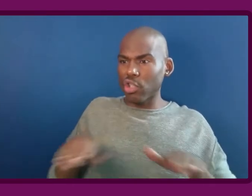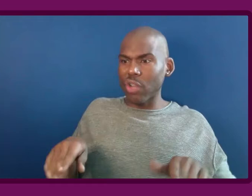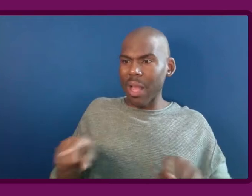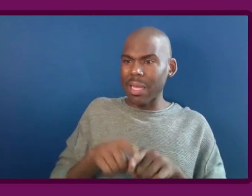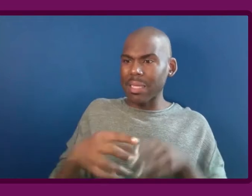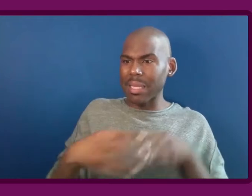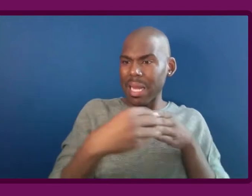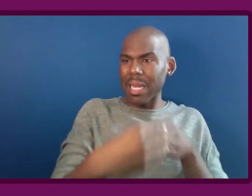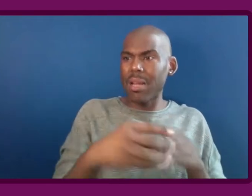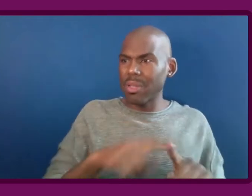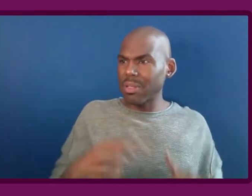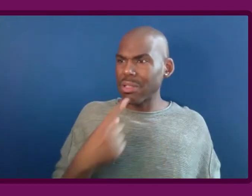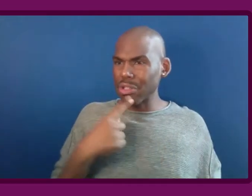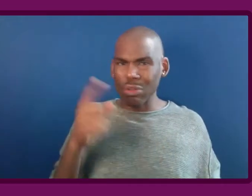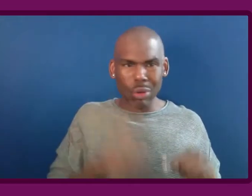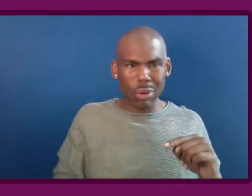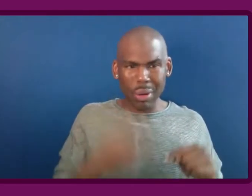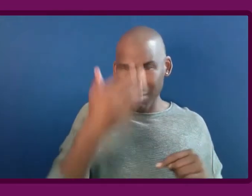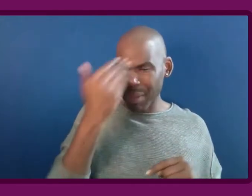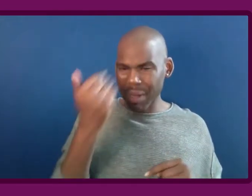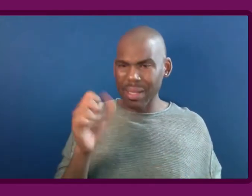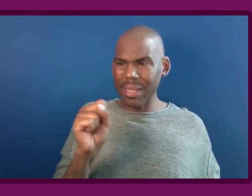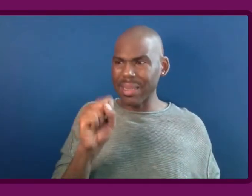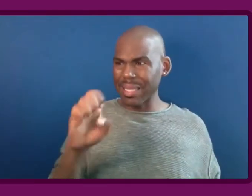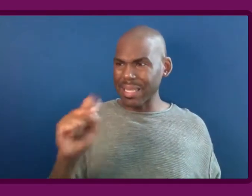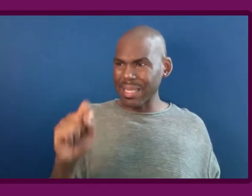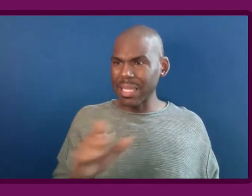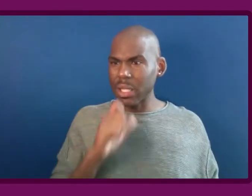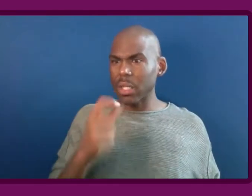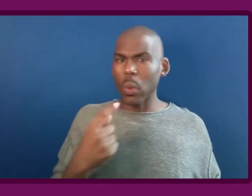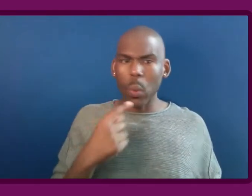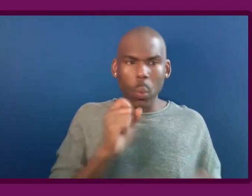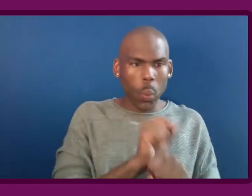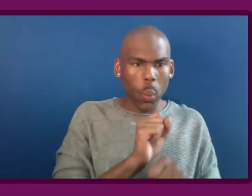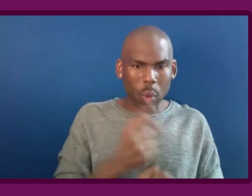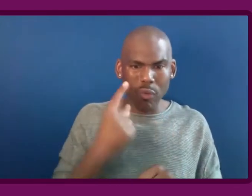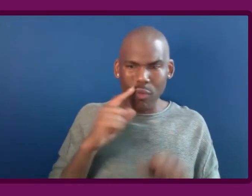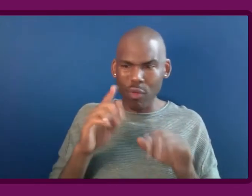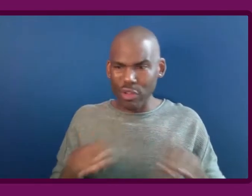child as the lead, but she said that she couldn't because the set didn't work for the child. So she